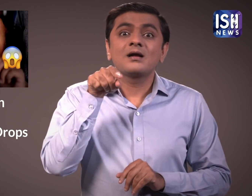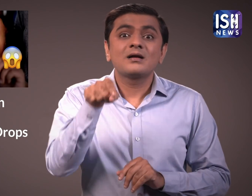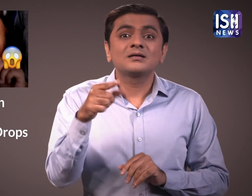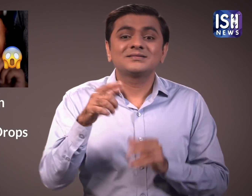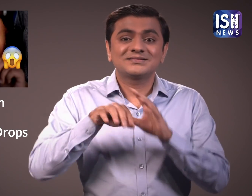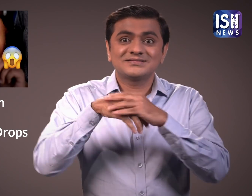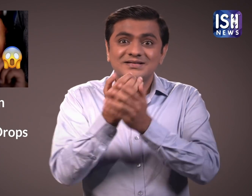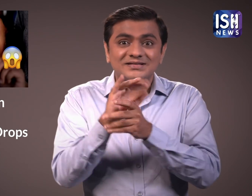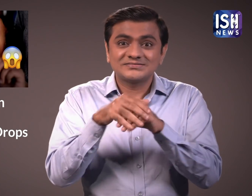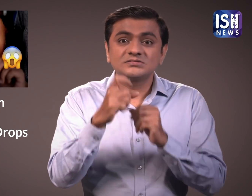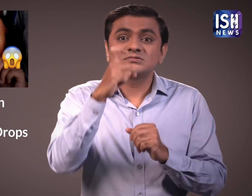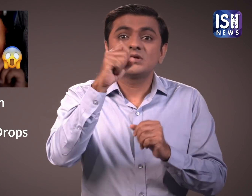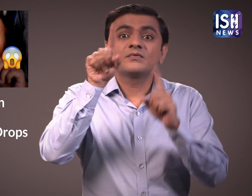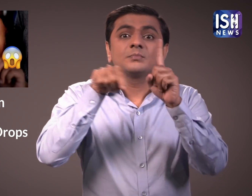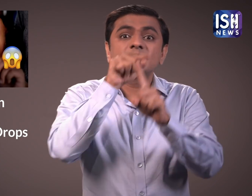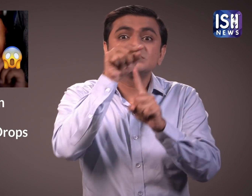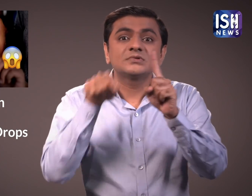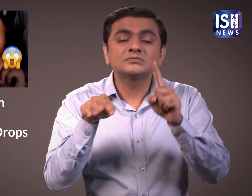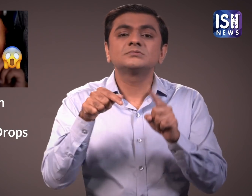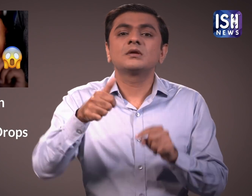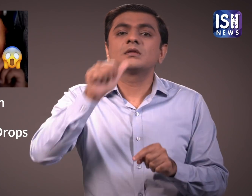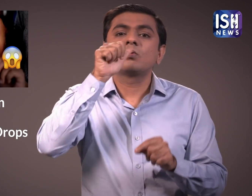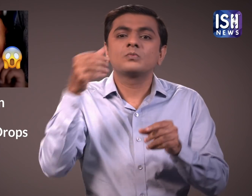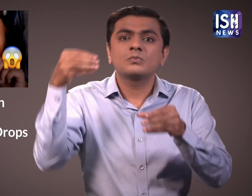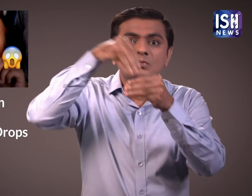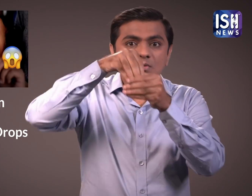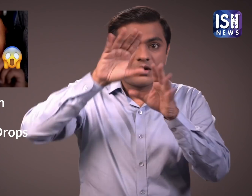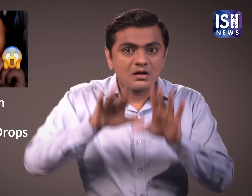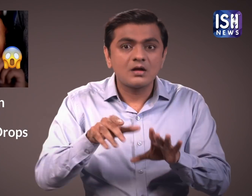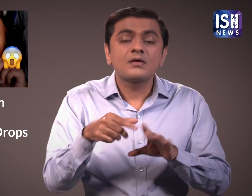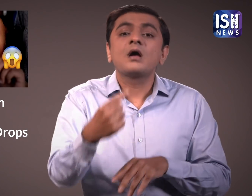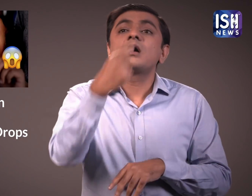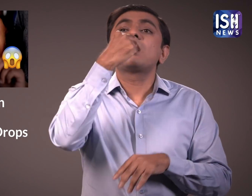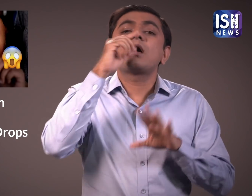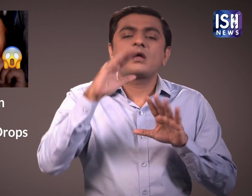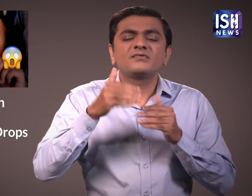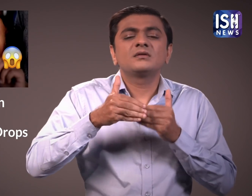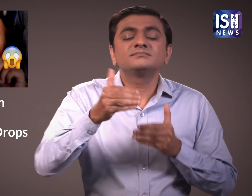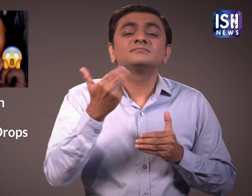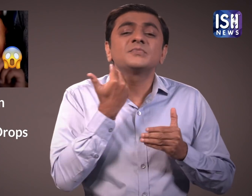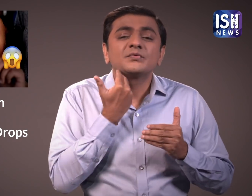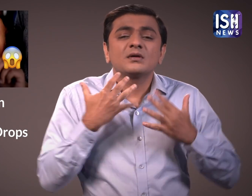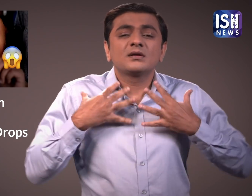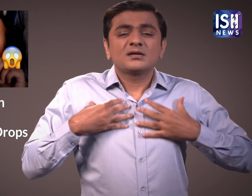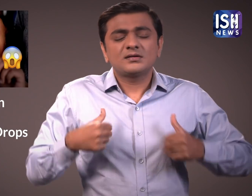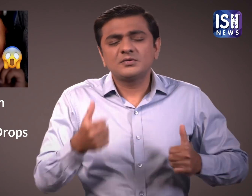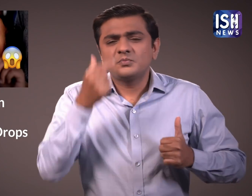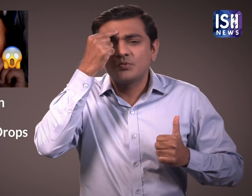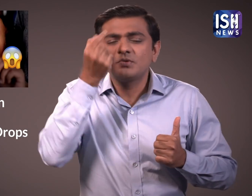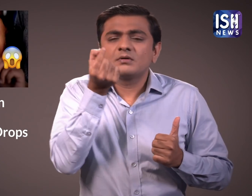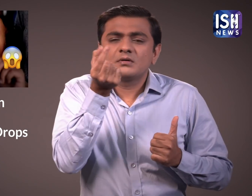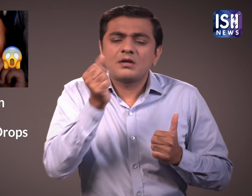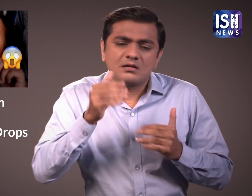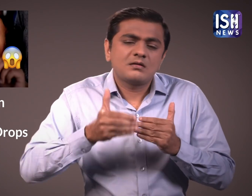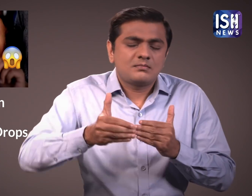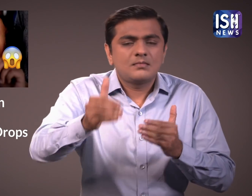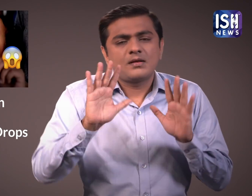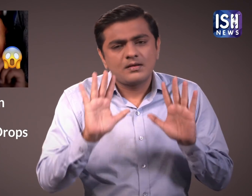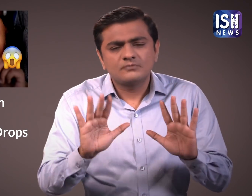sanitiser contains around 70% alcohol which may create health complications, especially among children.